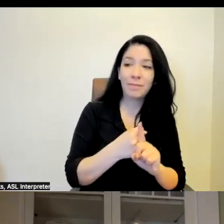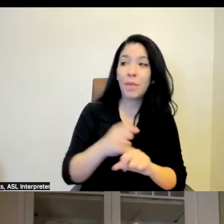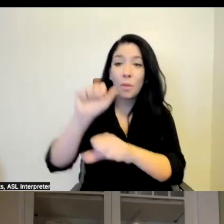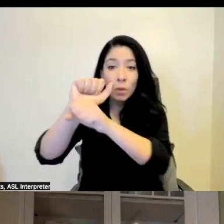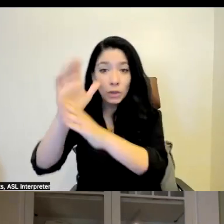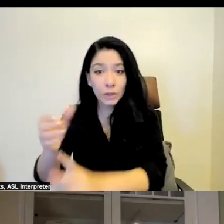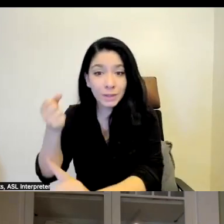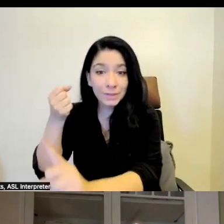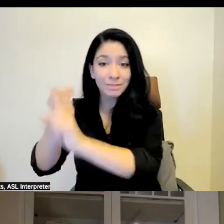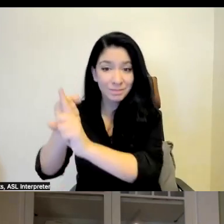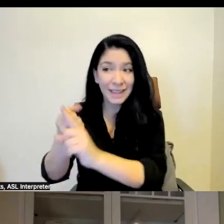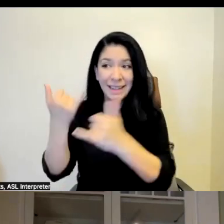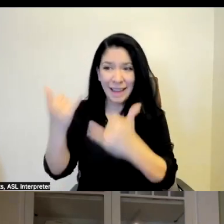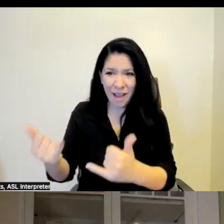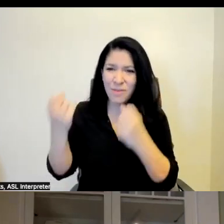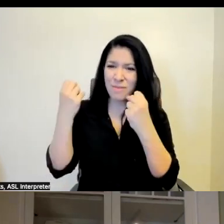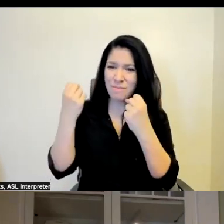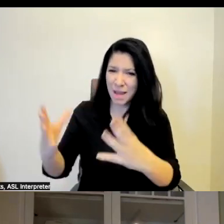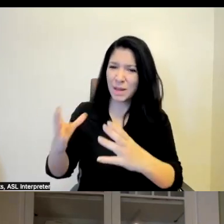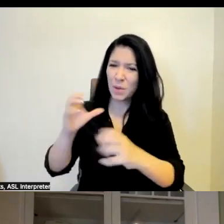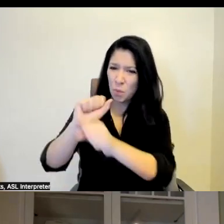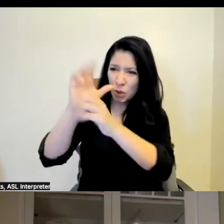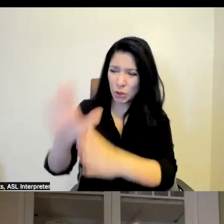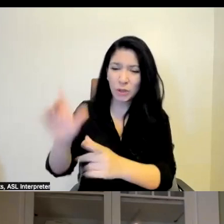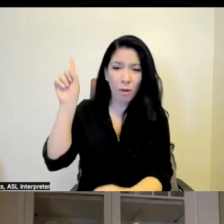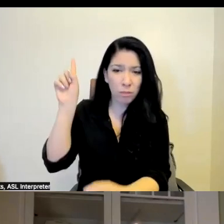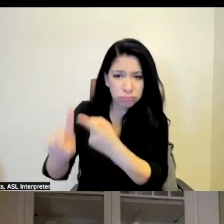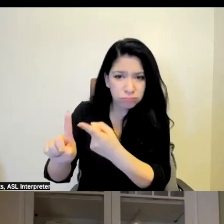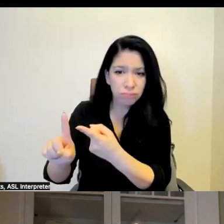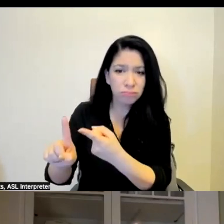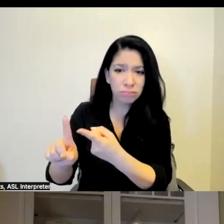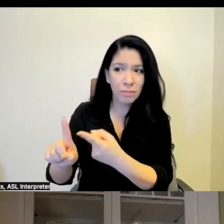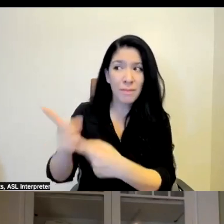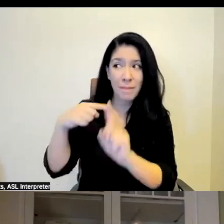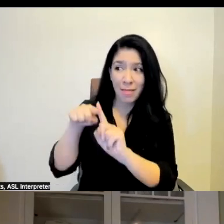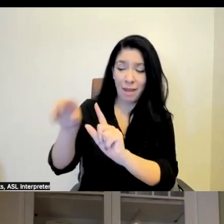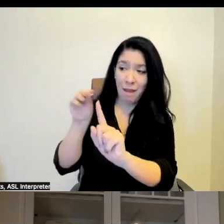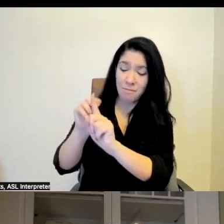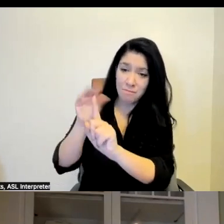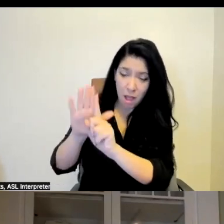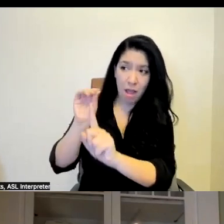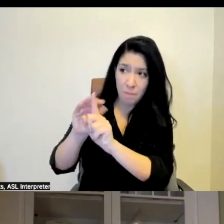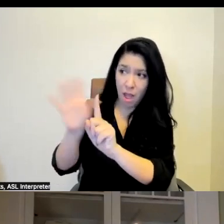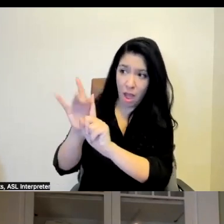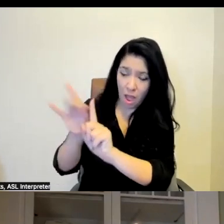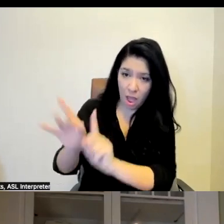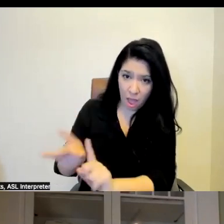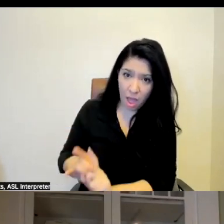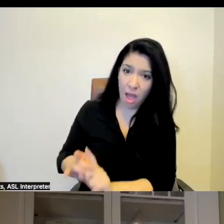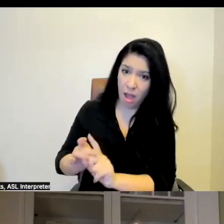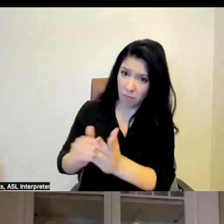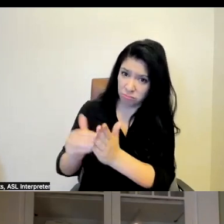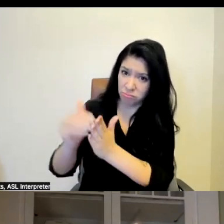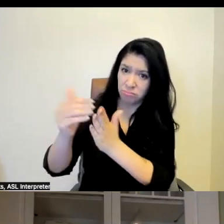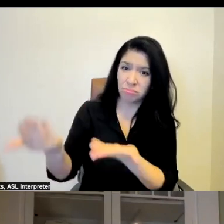a healthcare worker shortage now. And continuously exposing them to infectious disease. Or infectious